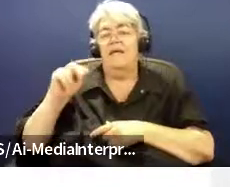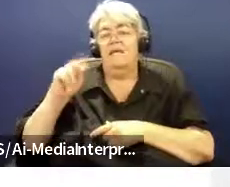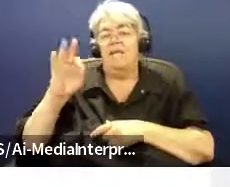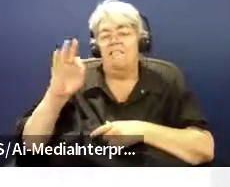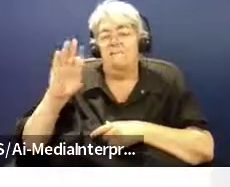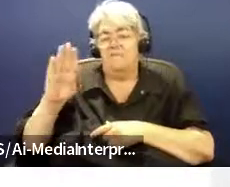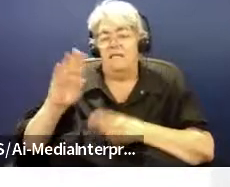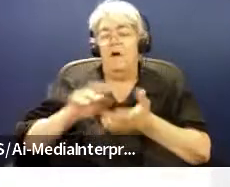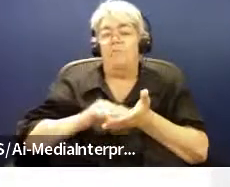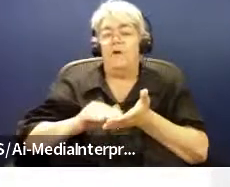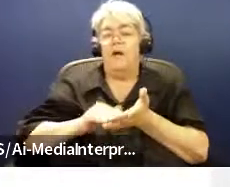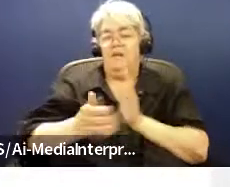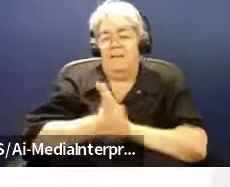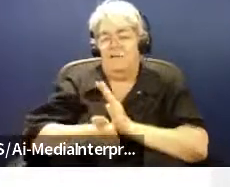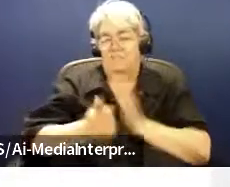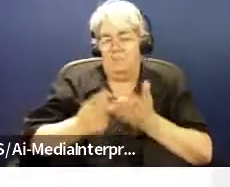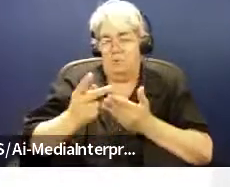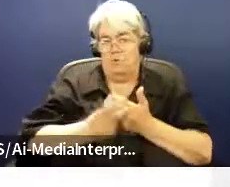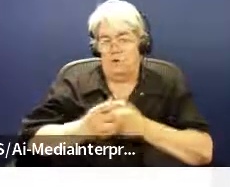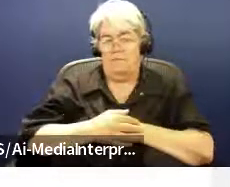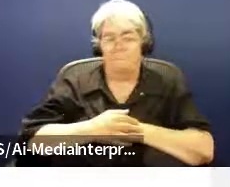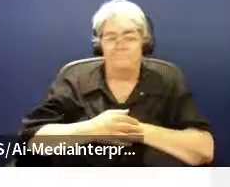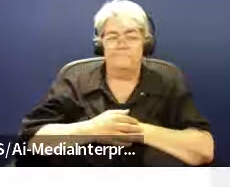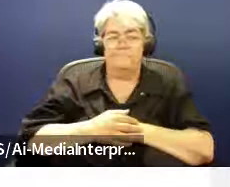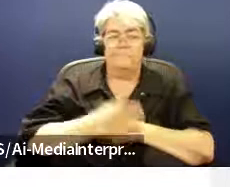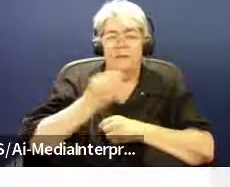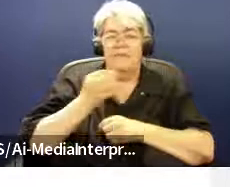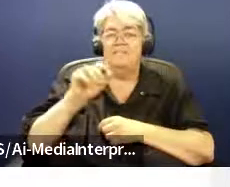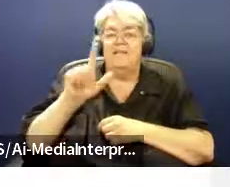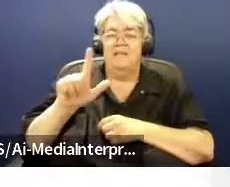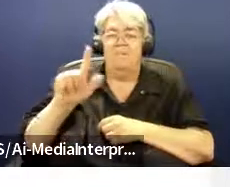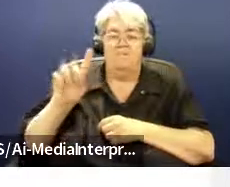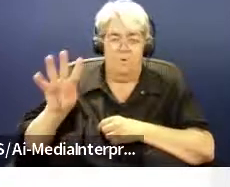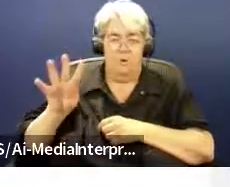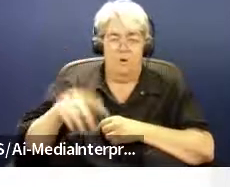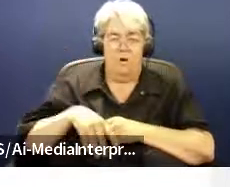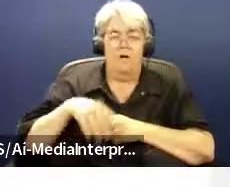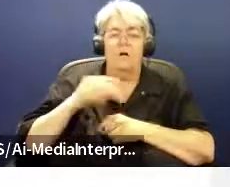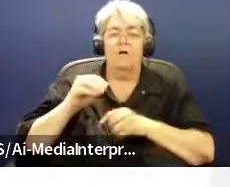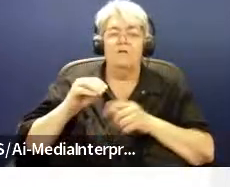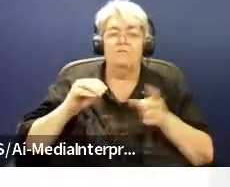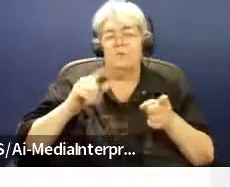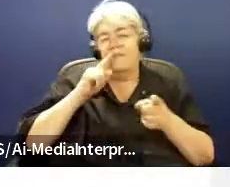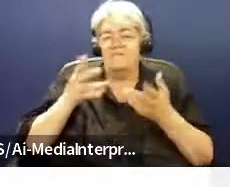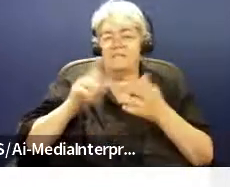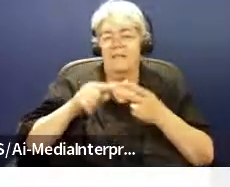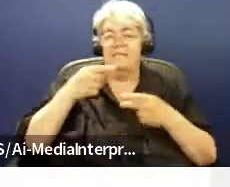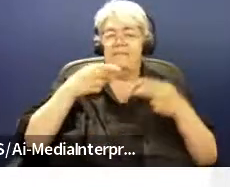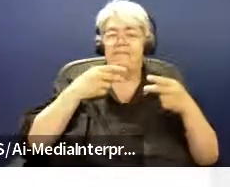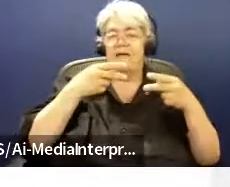Sure enough the next heading is a heading for, NFB Bell Academy which is the braille literacy program. So obviously